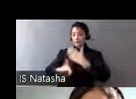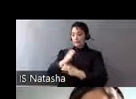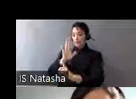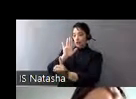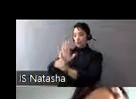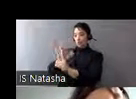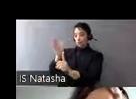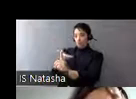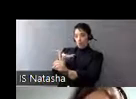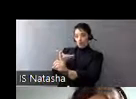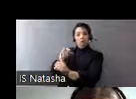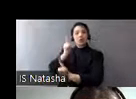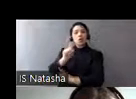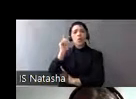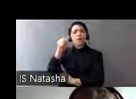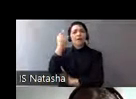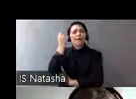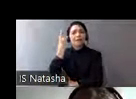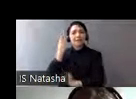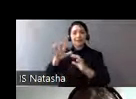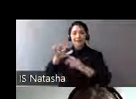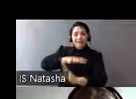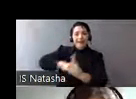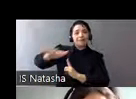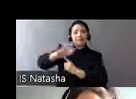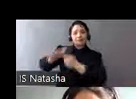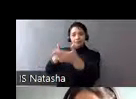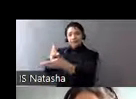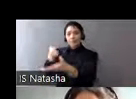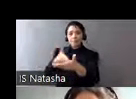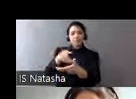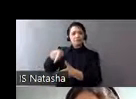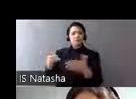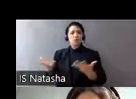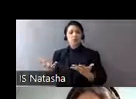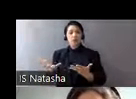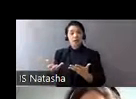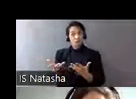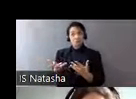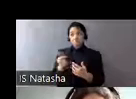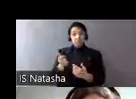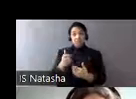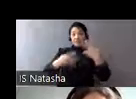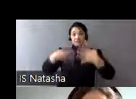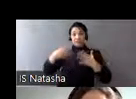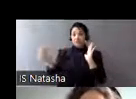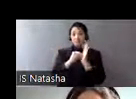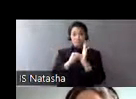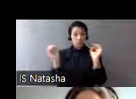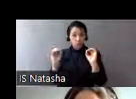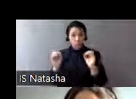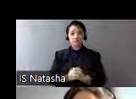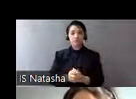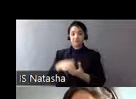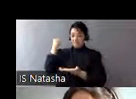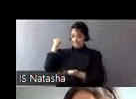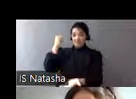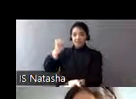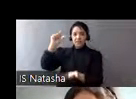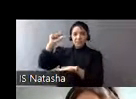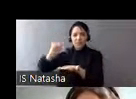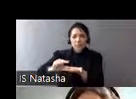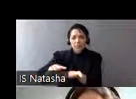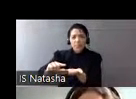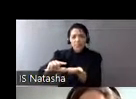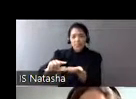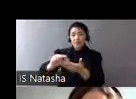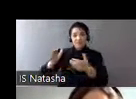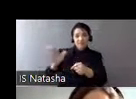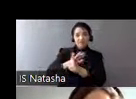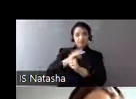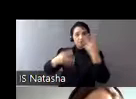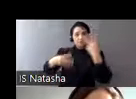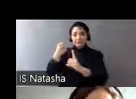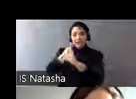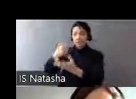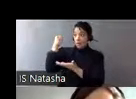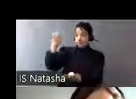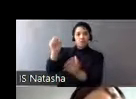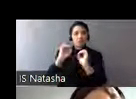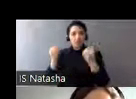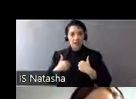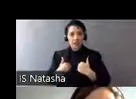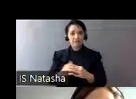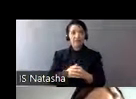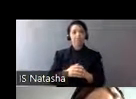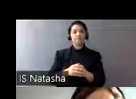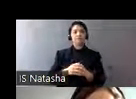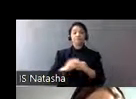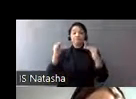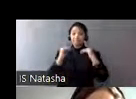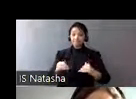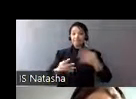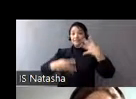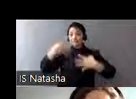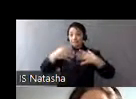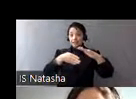disabilities to what barriers they are facing.